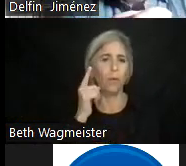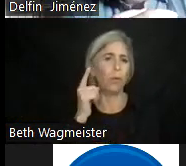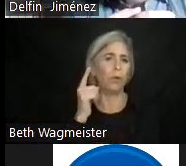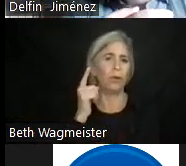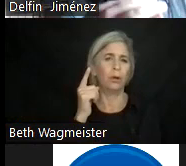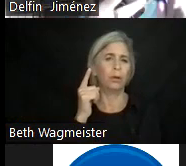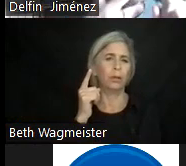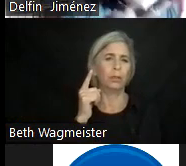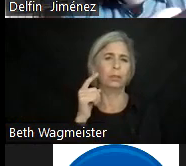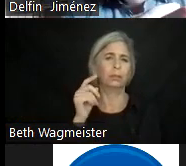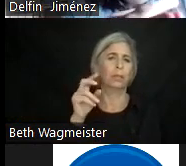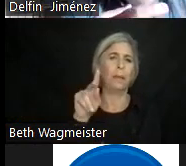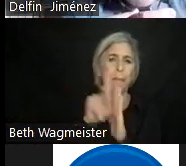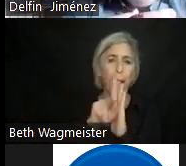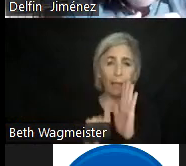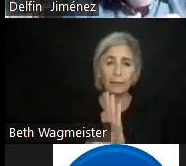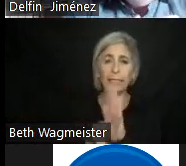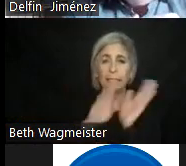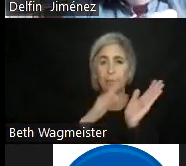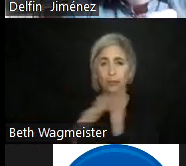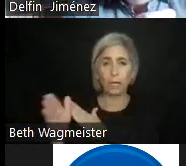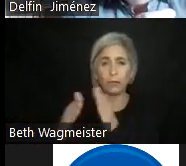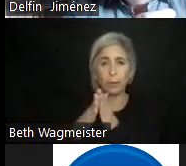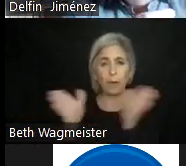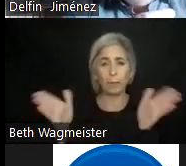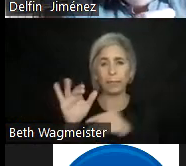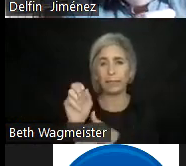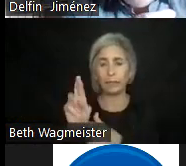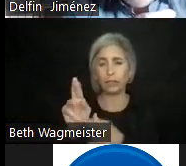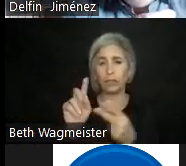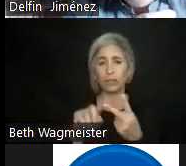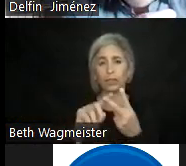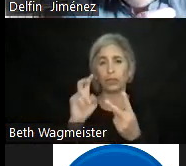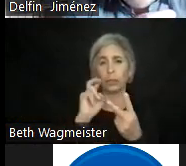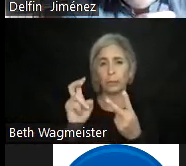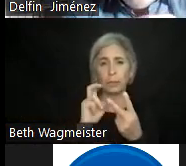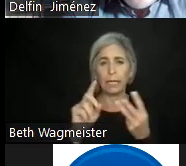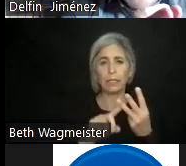Transport. 7, about the public spaces urban